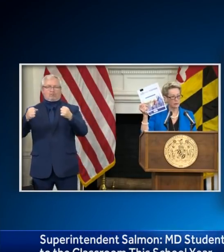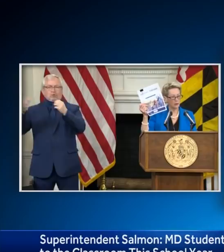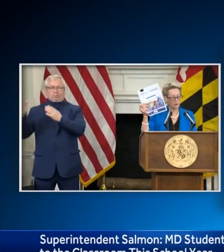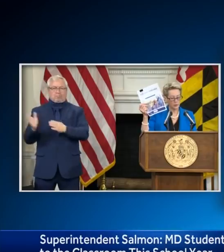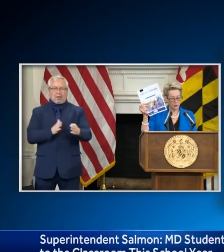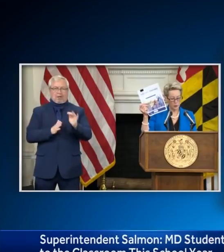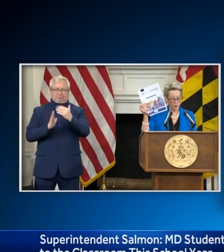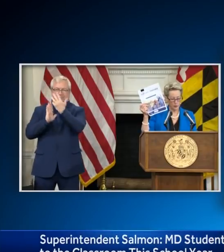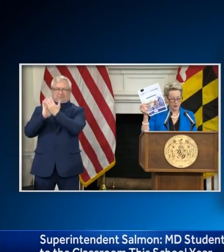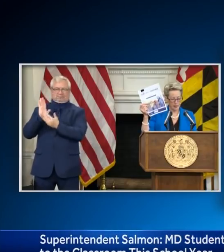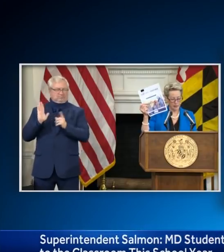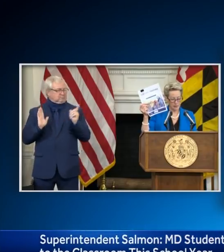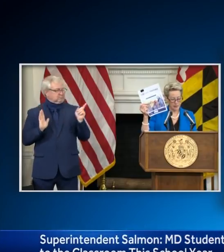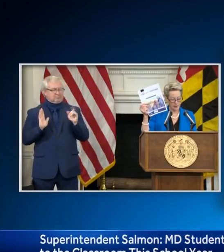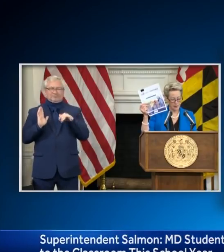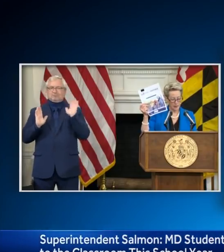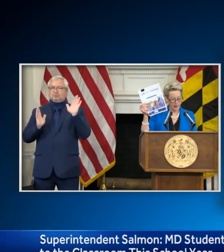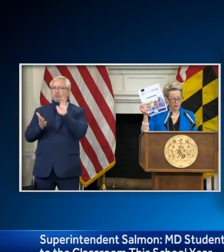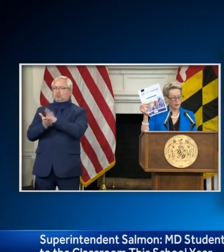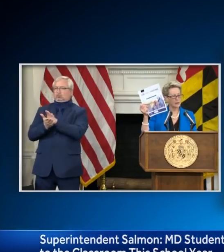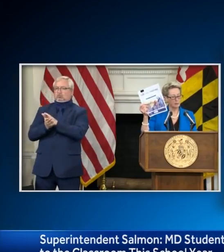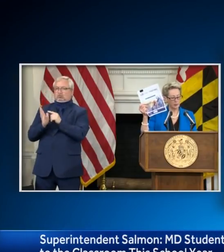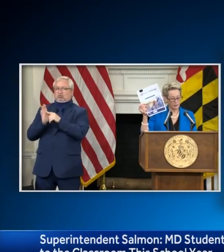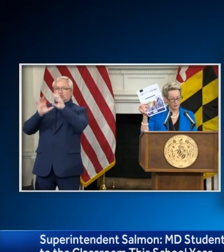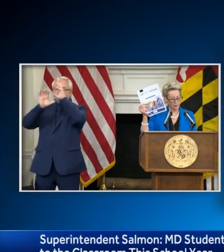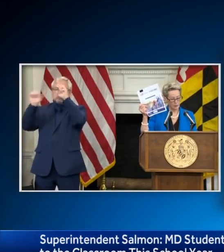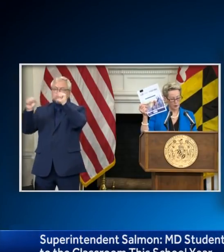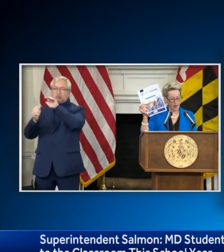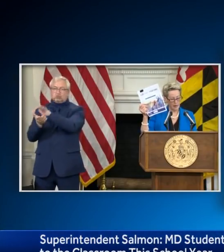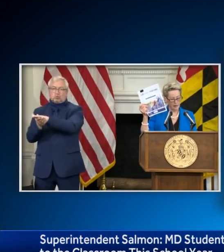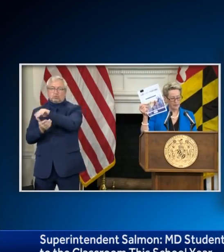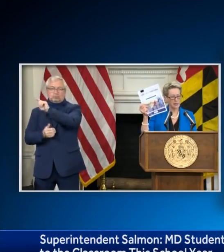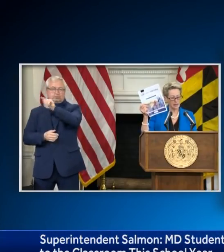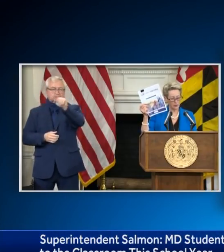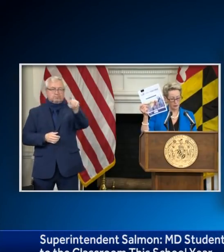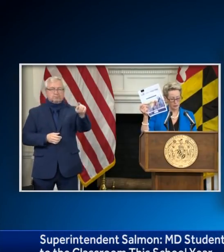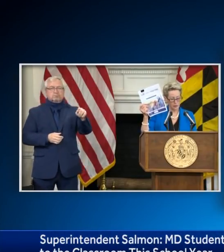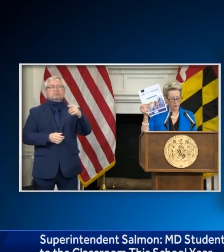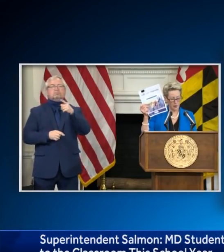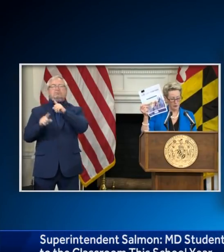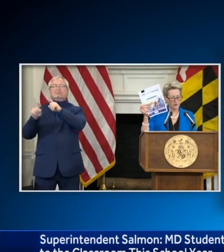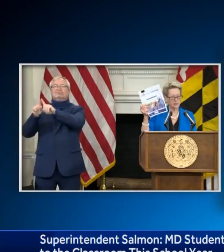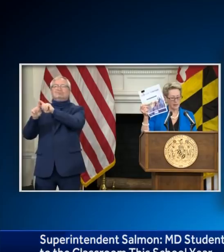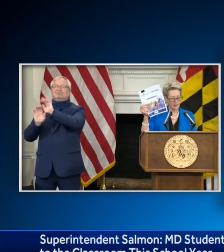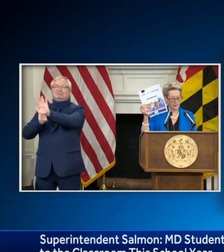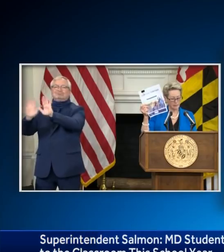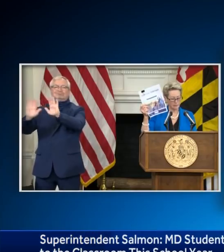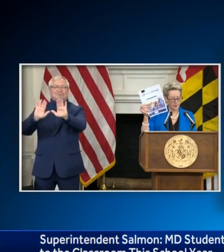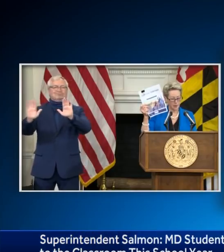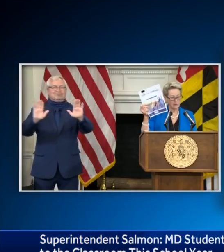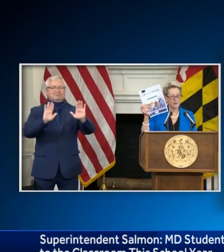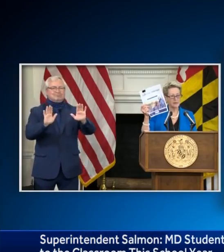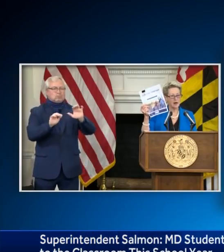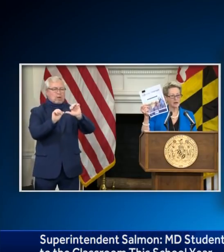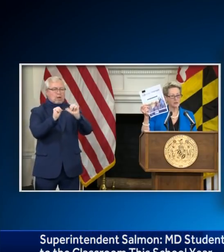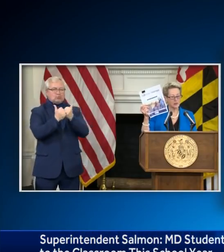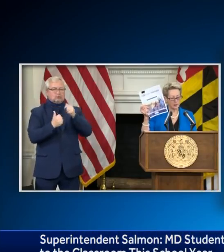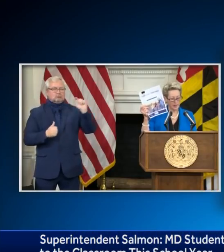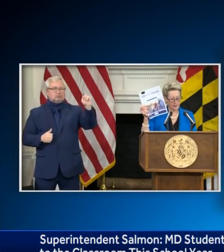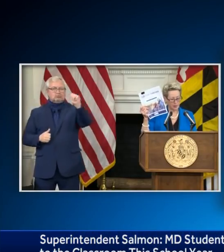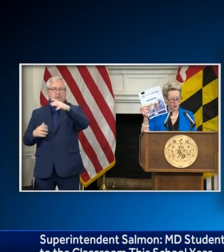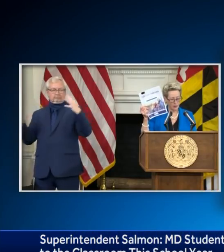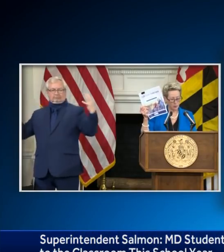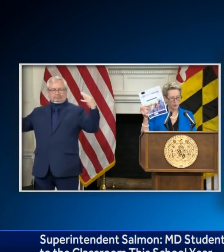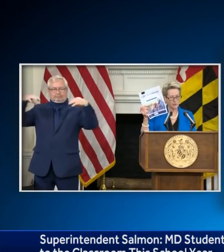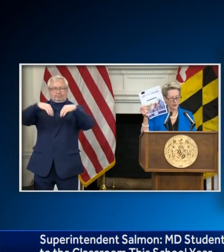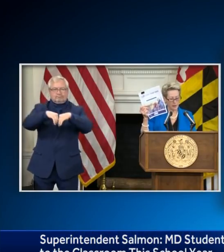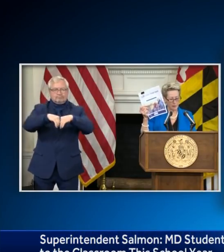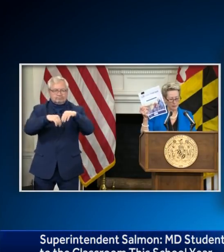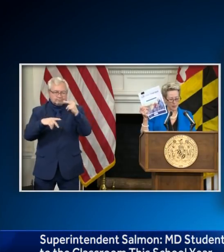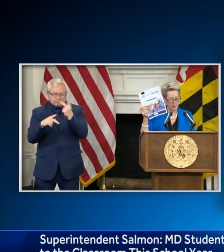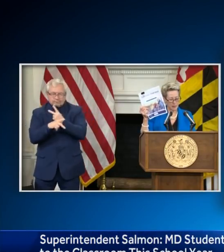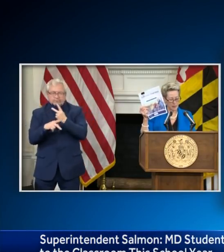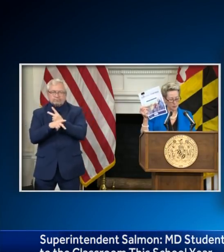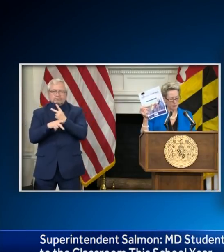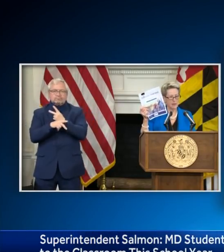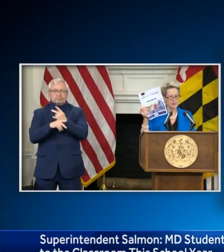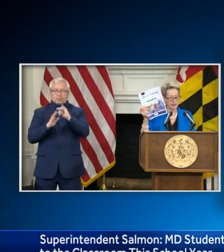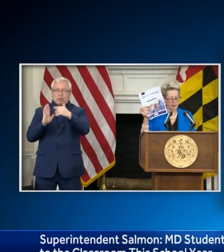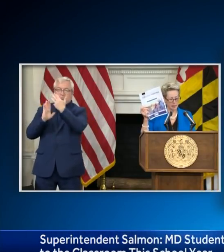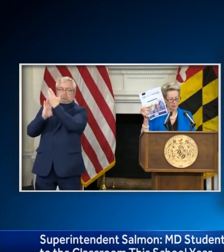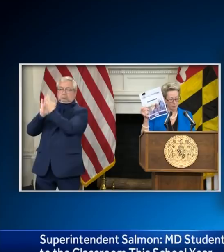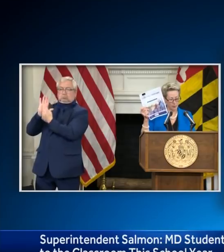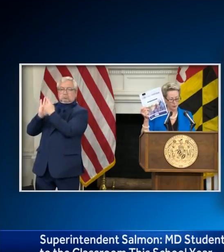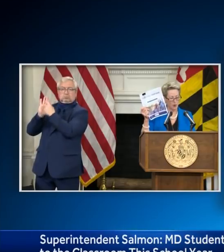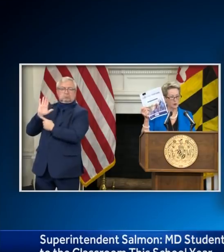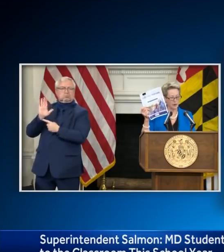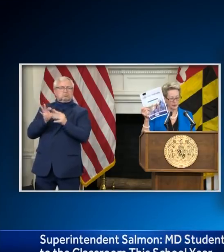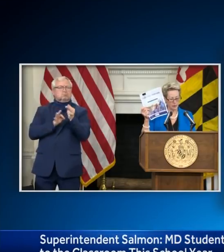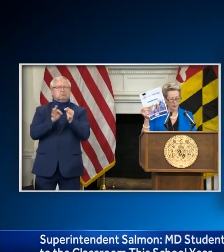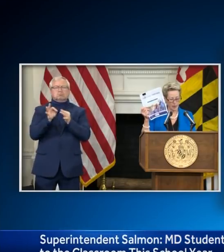MARYLAND RECOVERY PLAN FOR EDUCATION WAS DRAFTED IN COLLABORATION WITH THE STATE BOARD, LOCAL SUPERINTENDENTS, AND A VARIETY OF STAKEHOLDERS THROUGHOUT THE STATE.